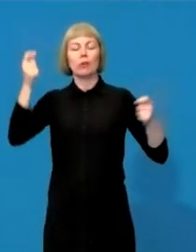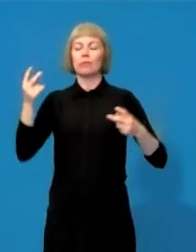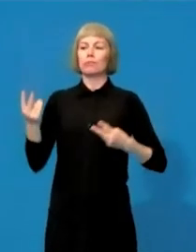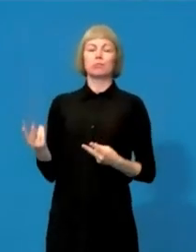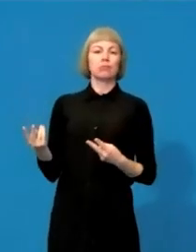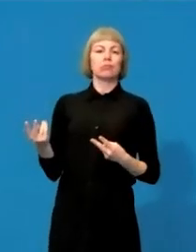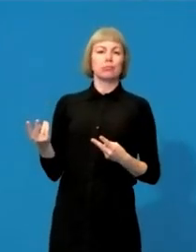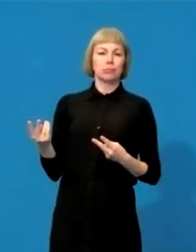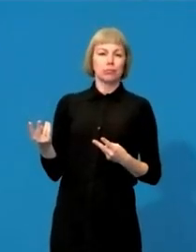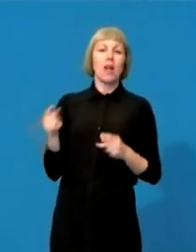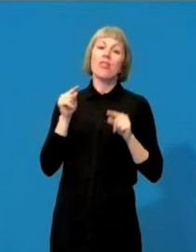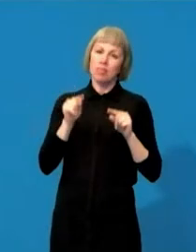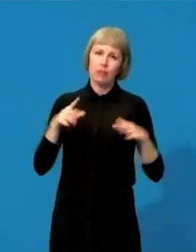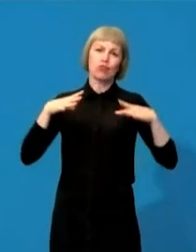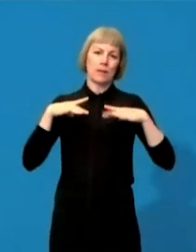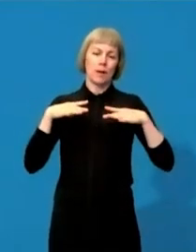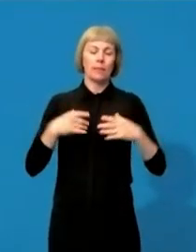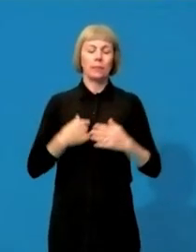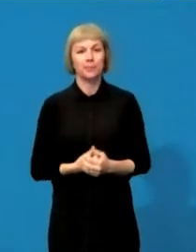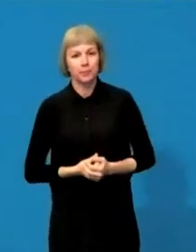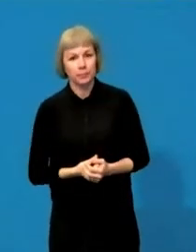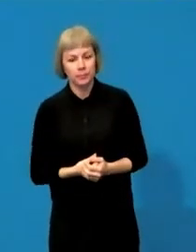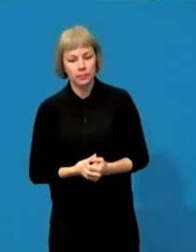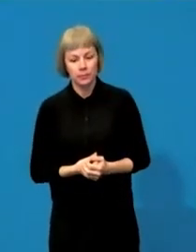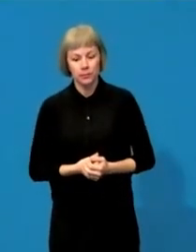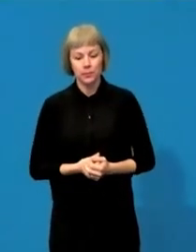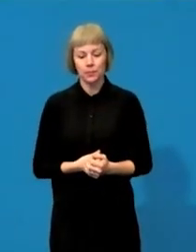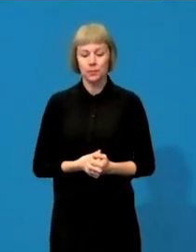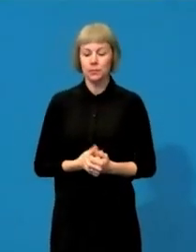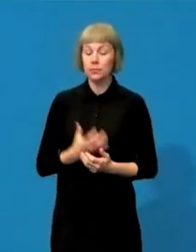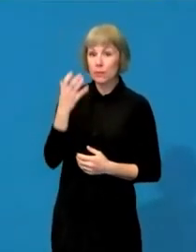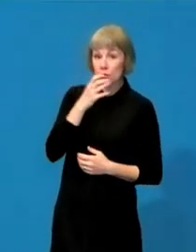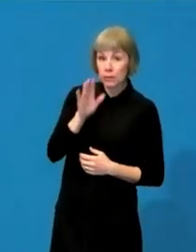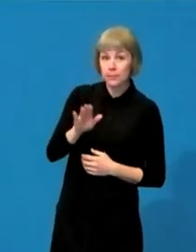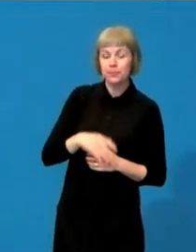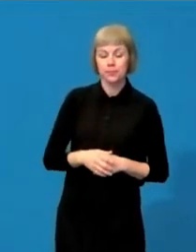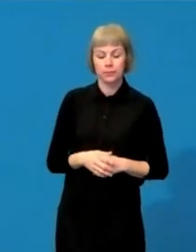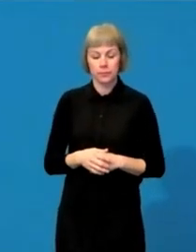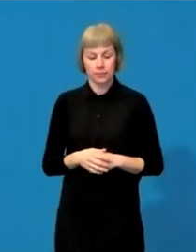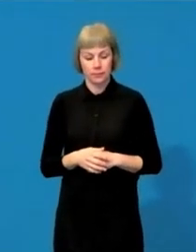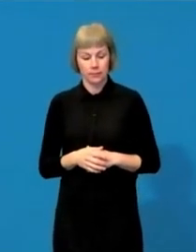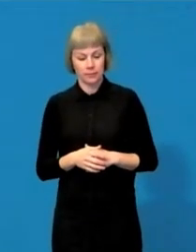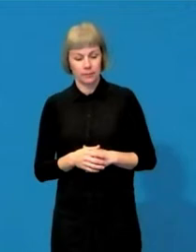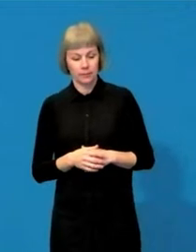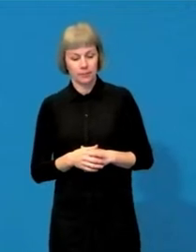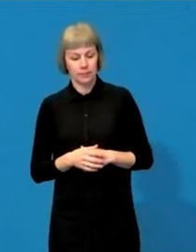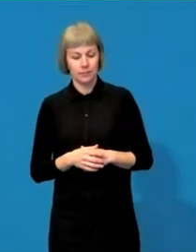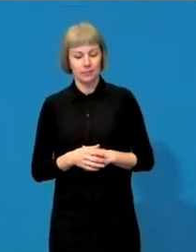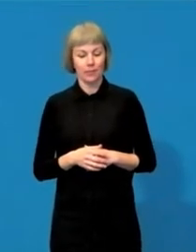And do you think that - sorry. They should call it wrist bite, bite me in the wrist every time.